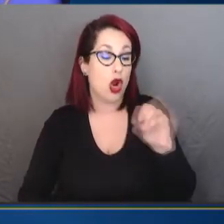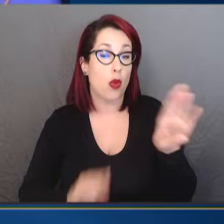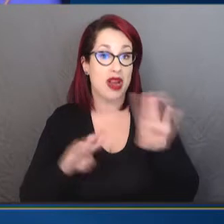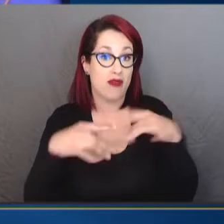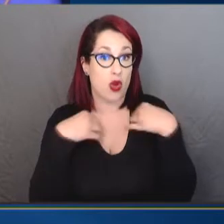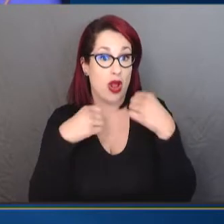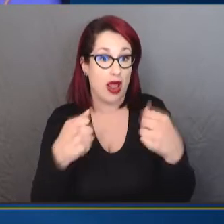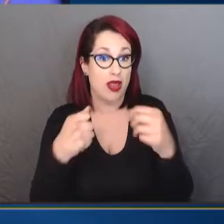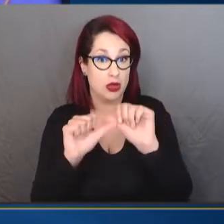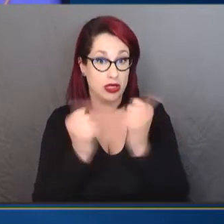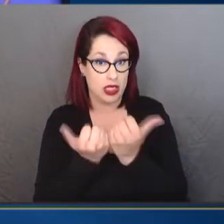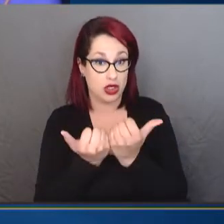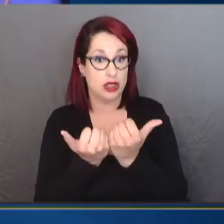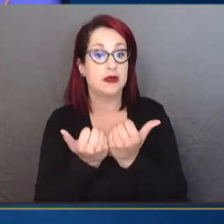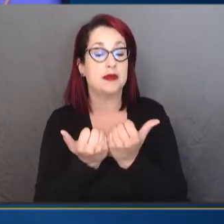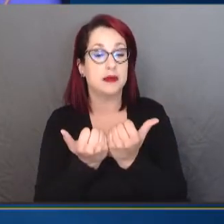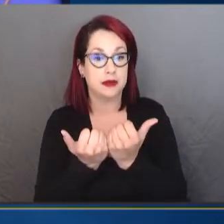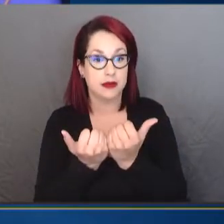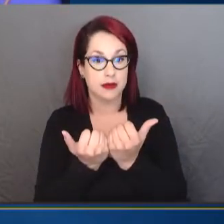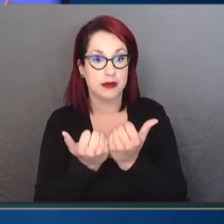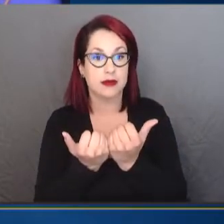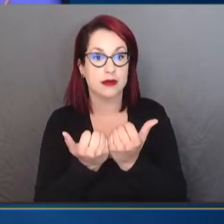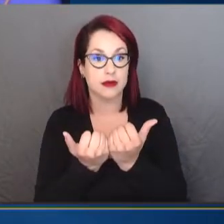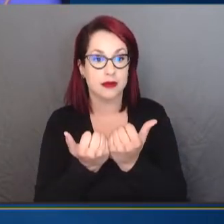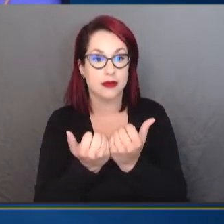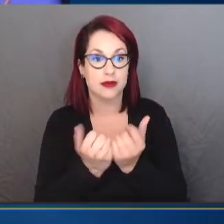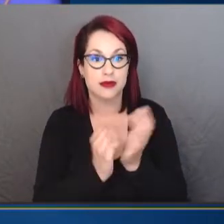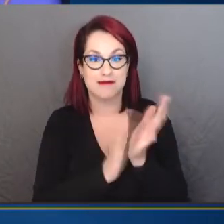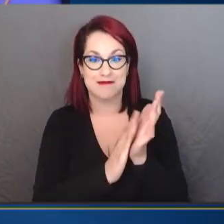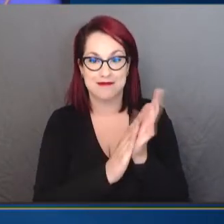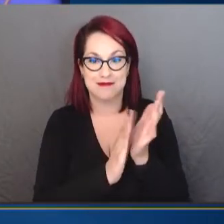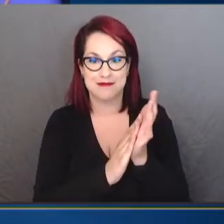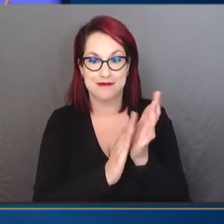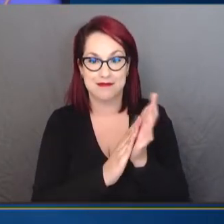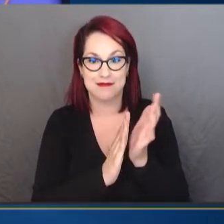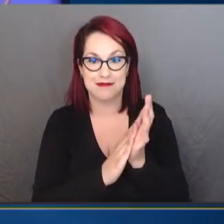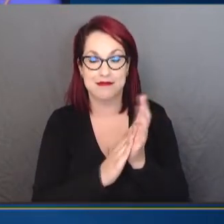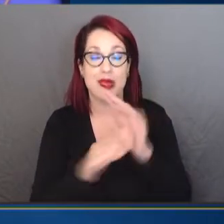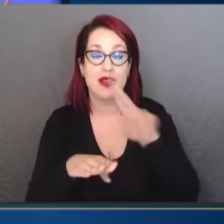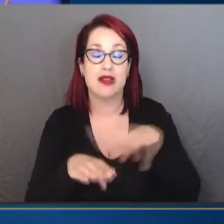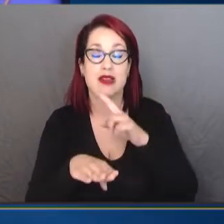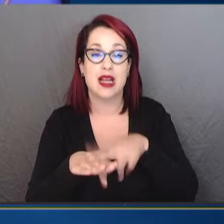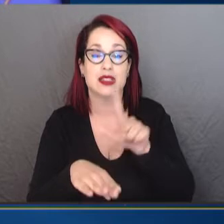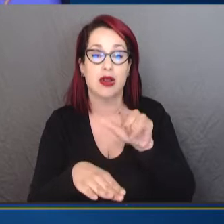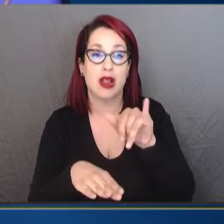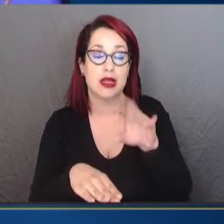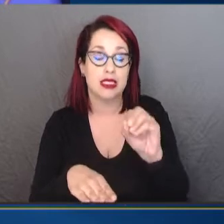Marvin Figueroa: The National Latino Behavioral Health Association will train community-based